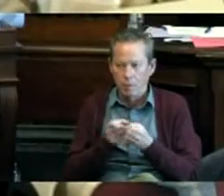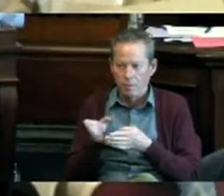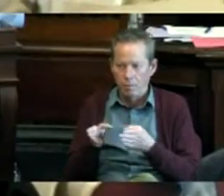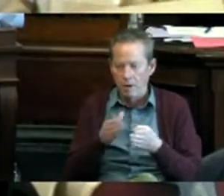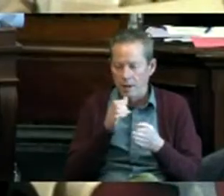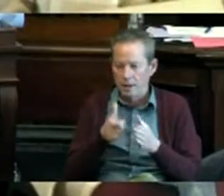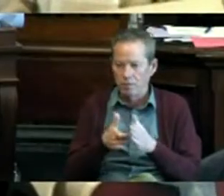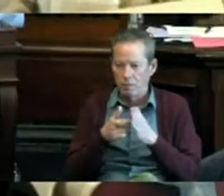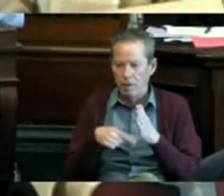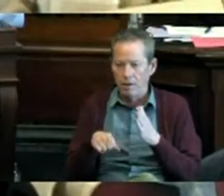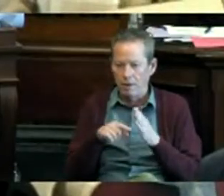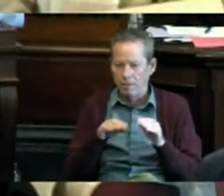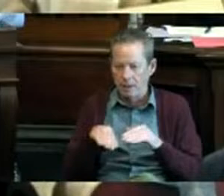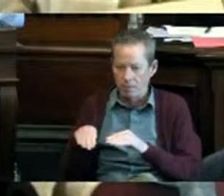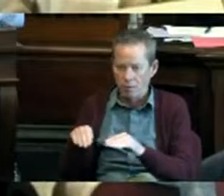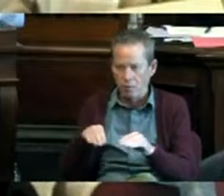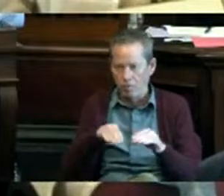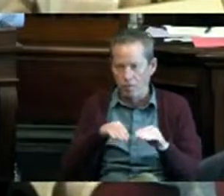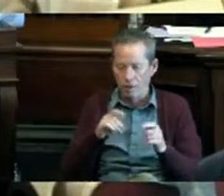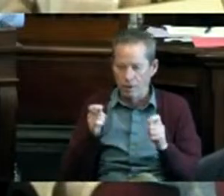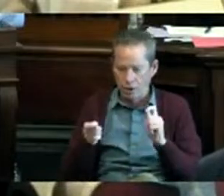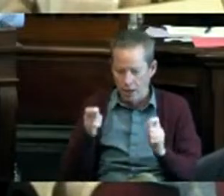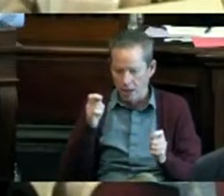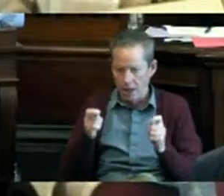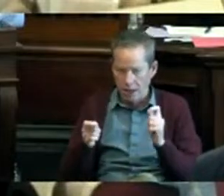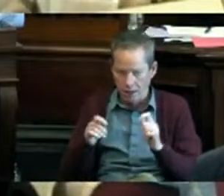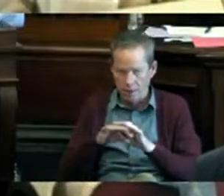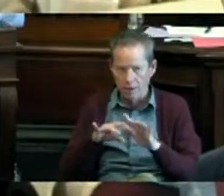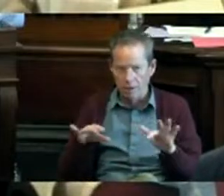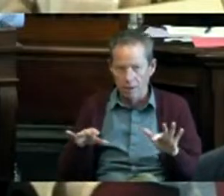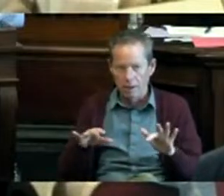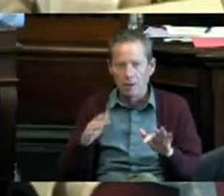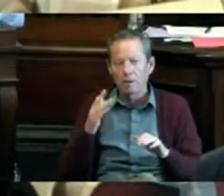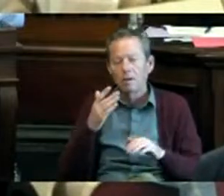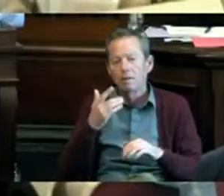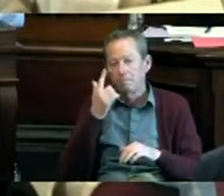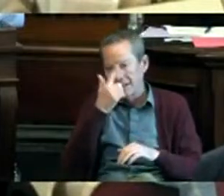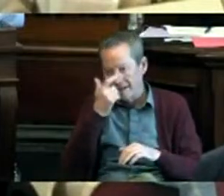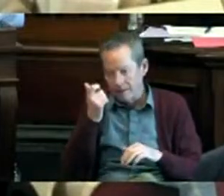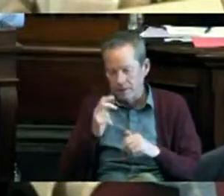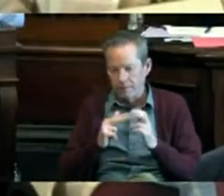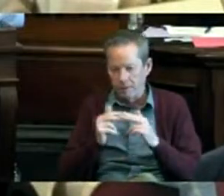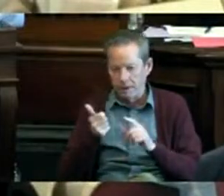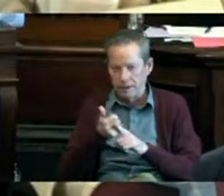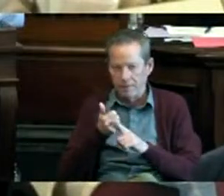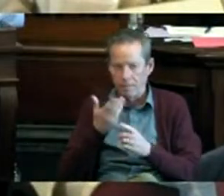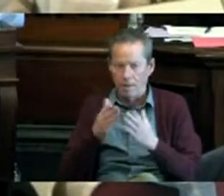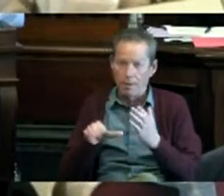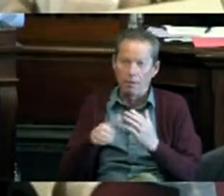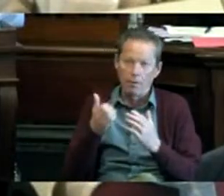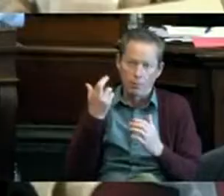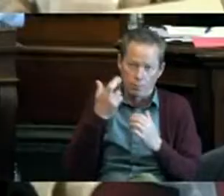it supports their program in a in a supportive manner that doesn't require them to get